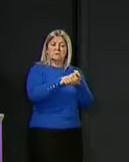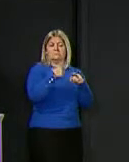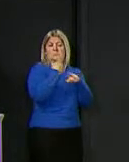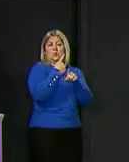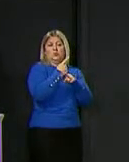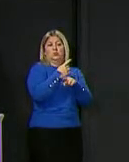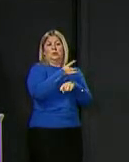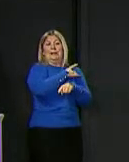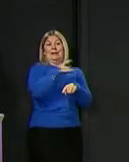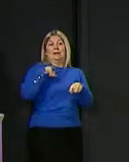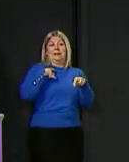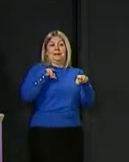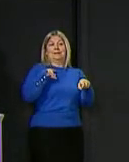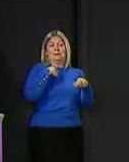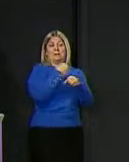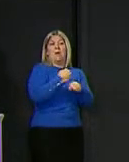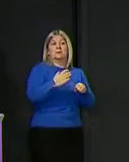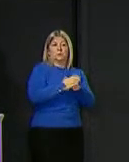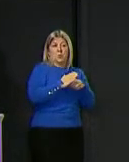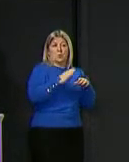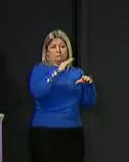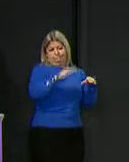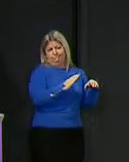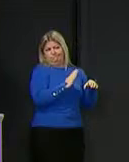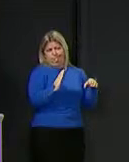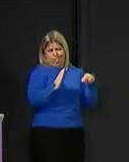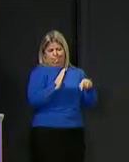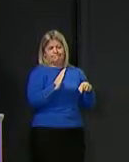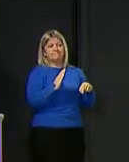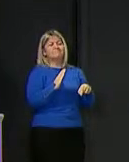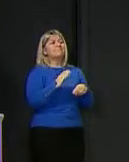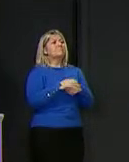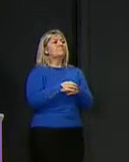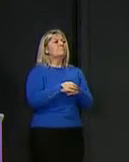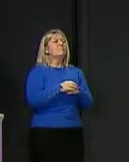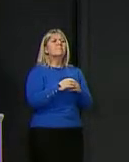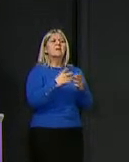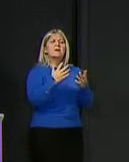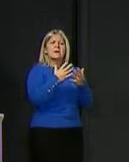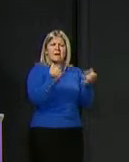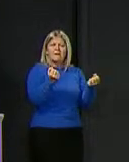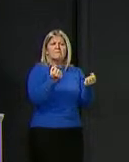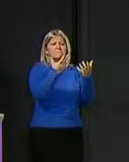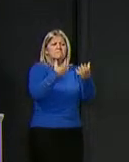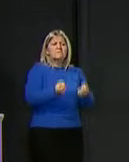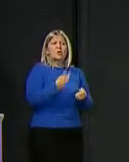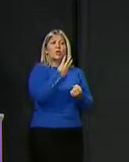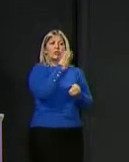1,200 patients now eligible for flu vaccinations but only received 300 doses of the vaccination,